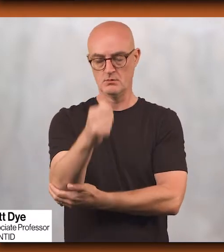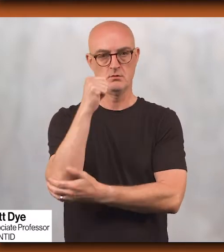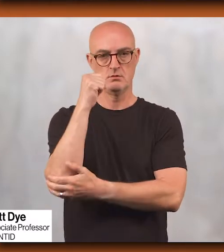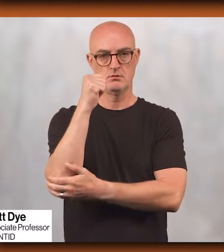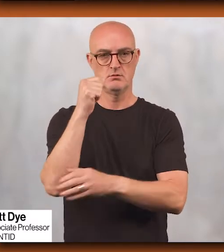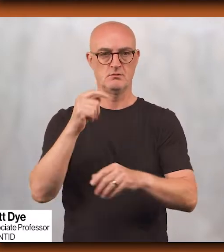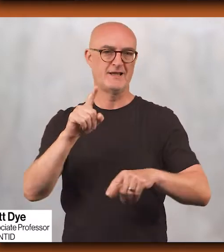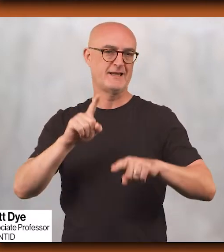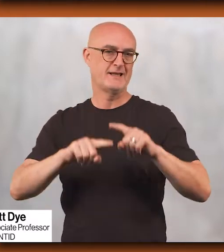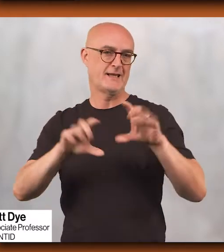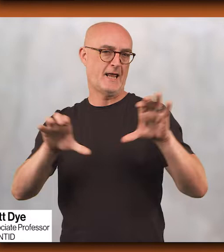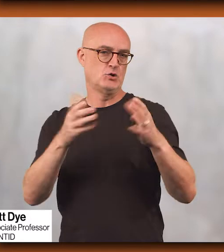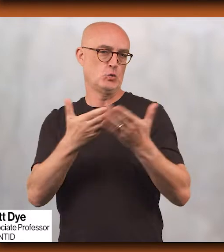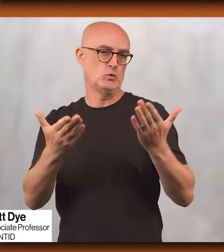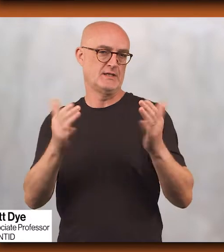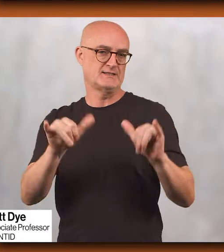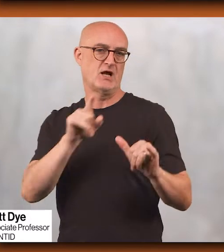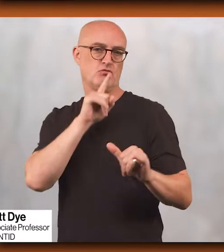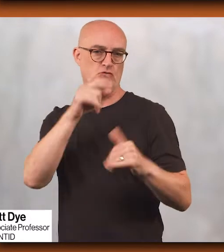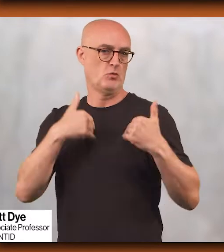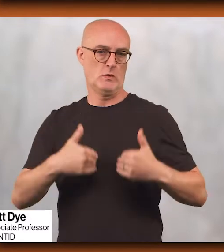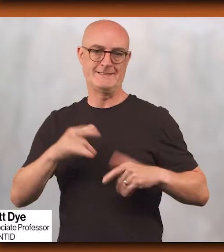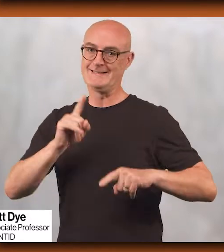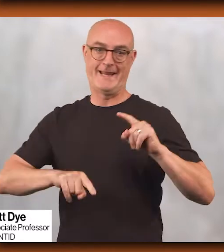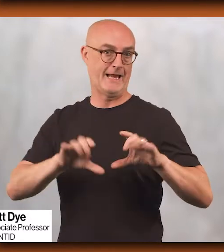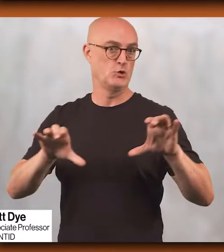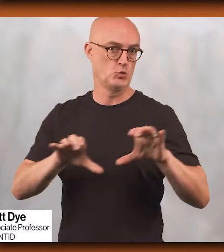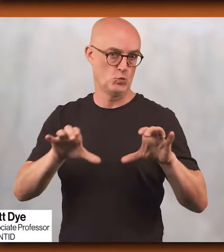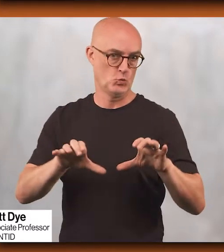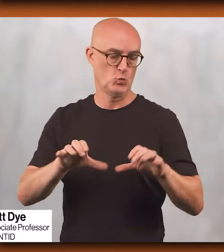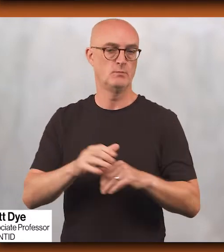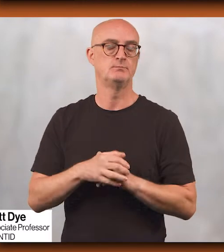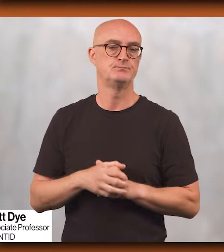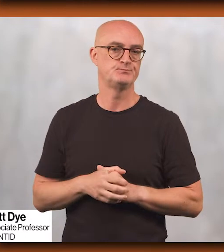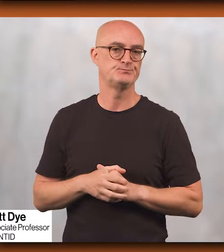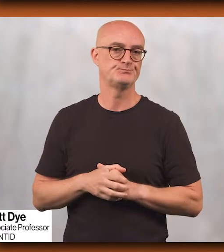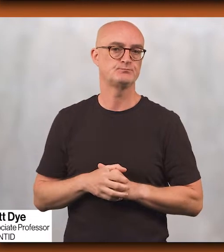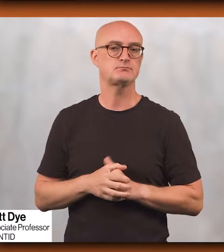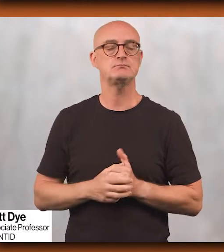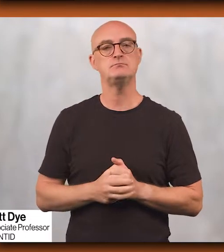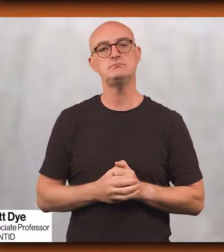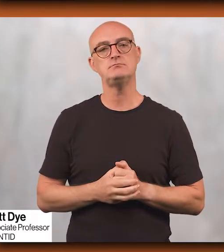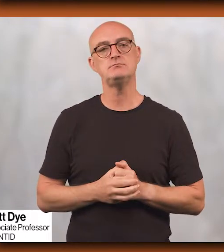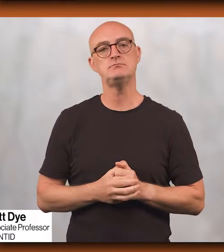We can also specify min. and max. joint rotations for each limb,